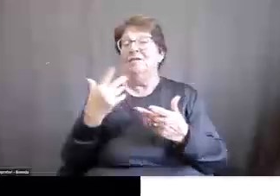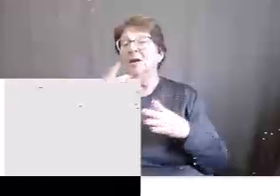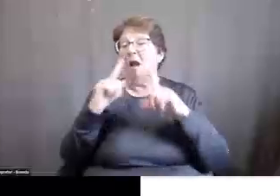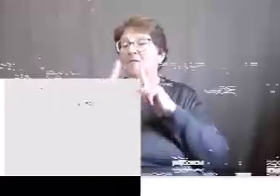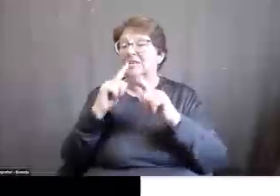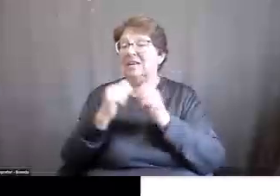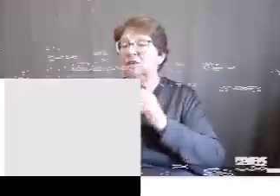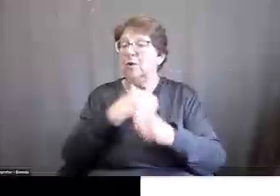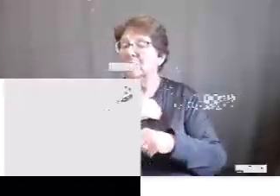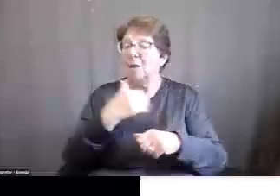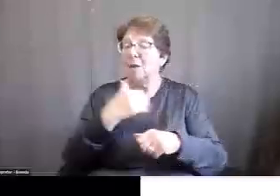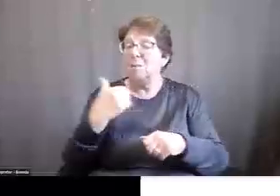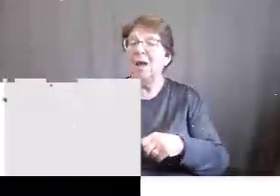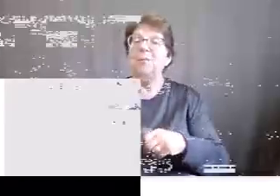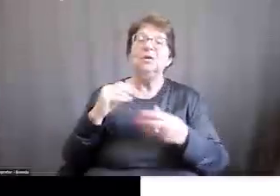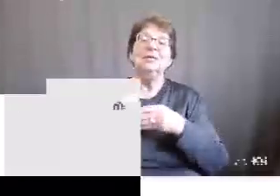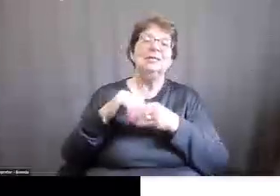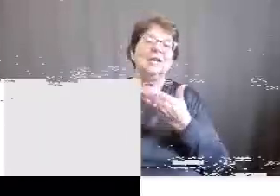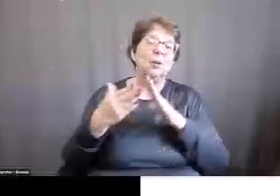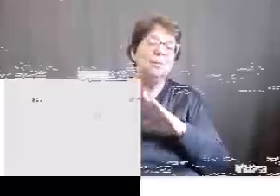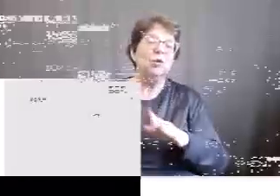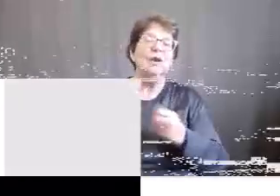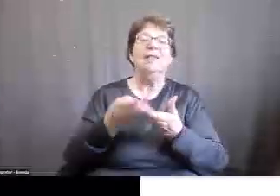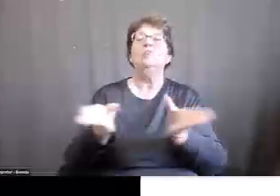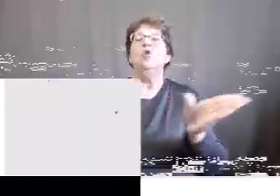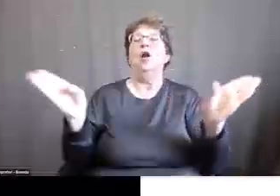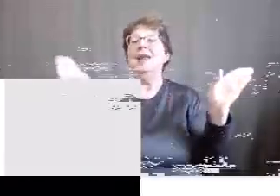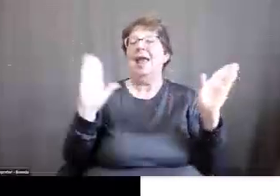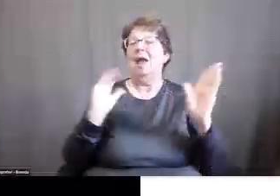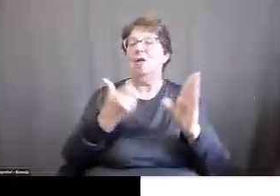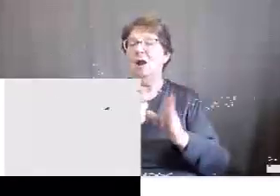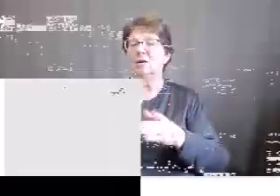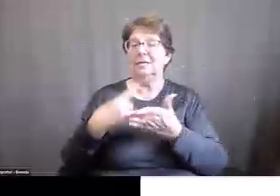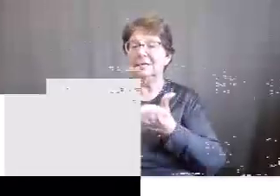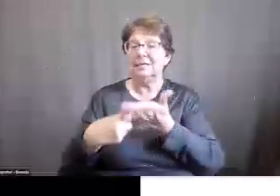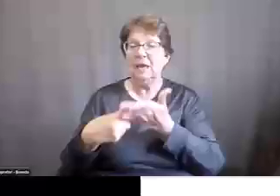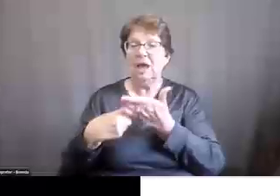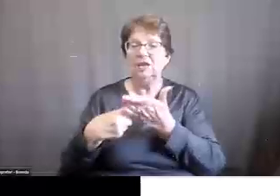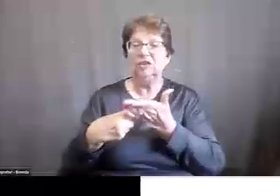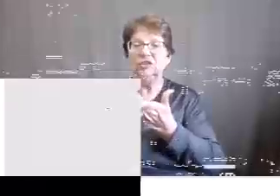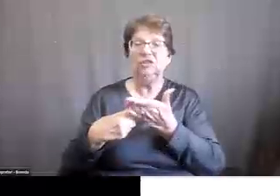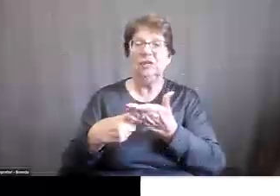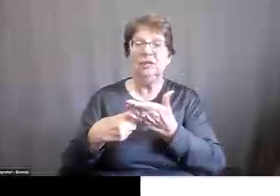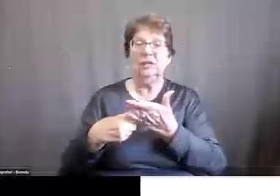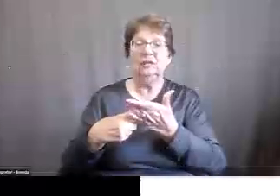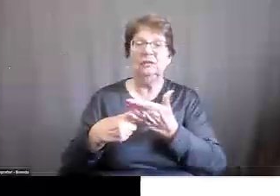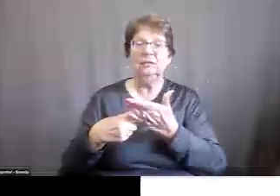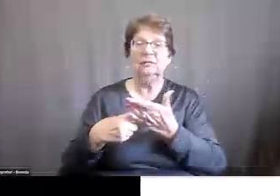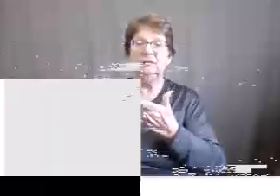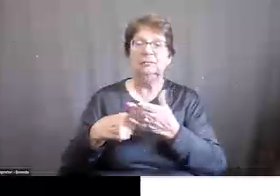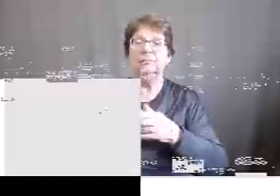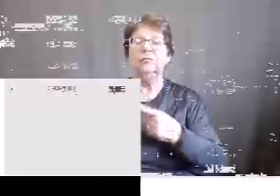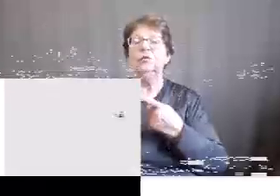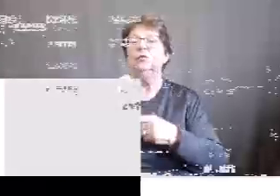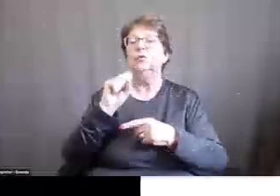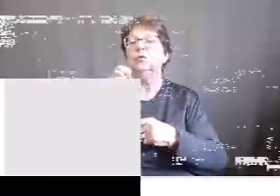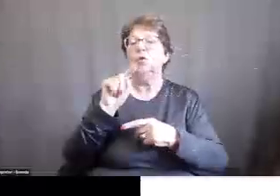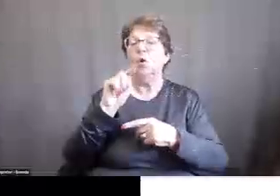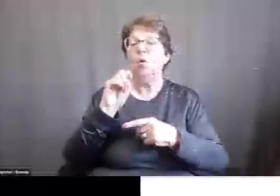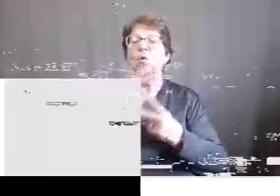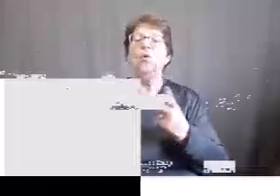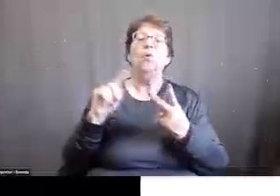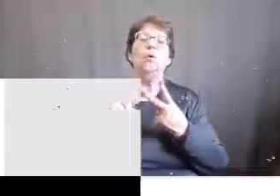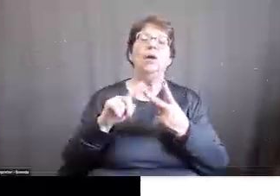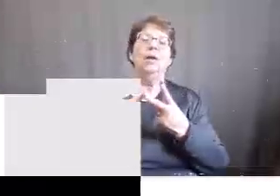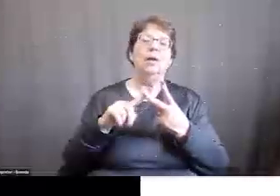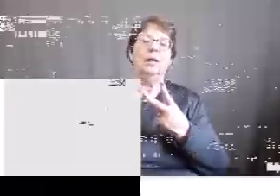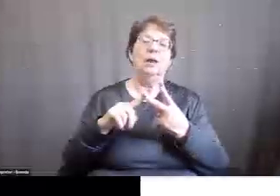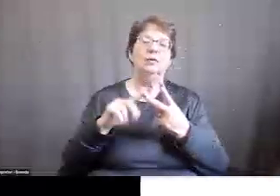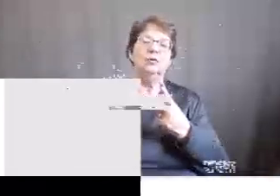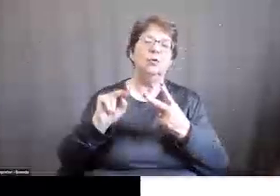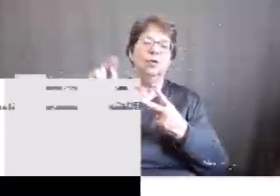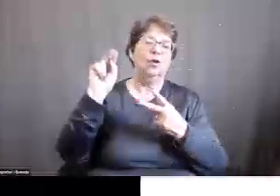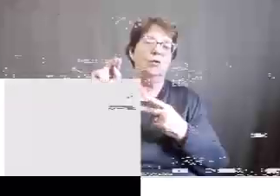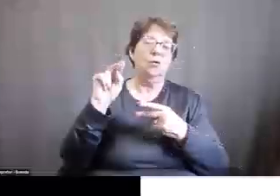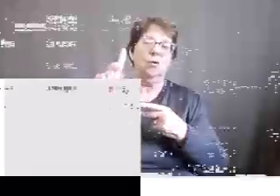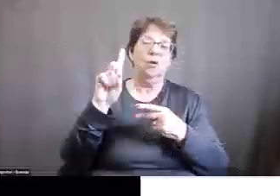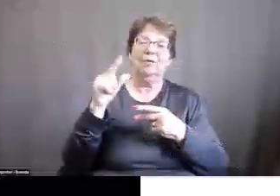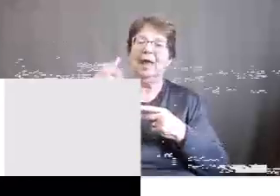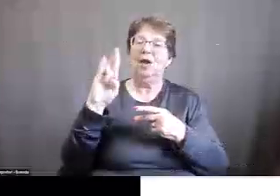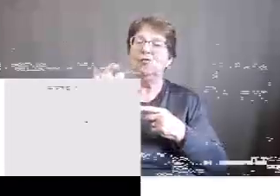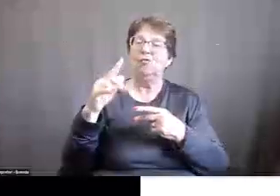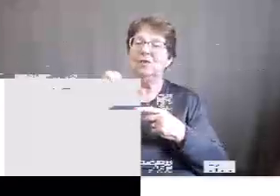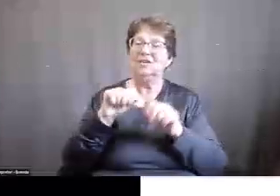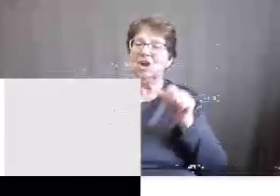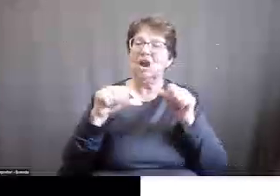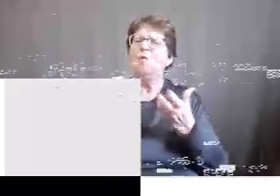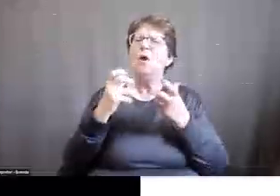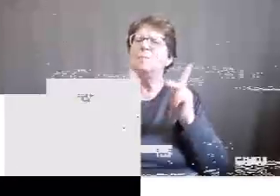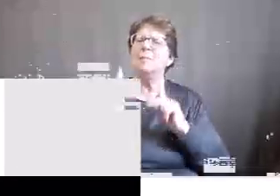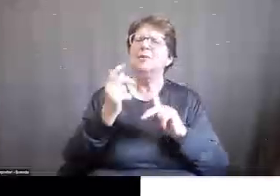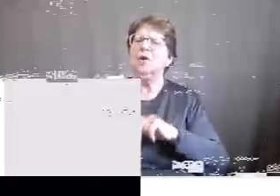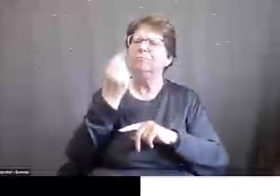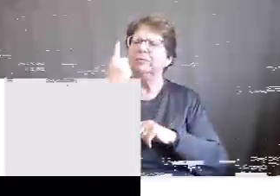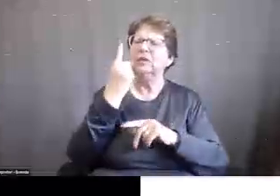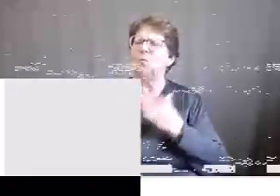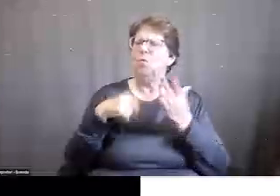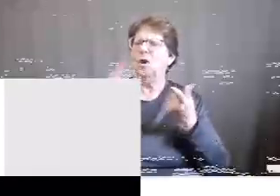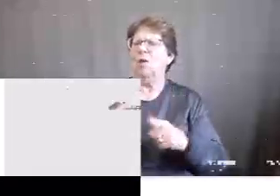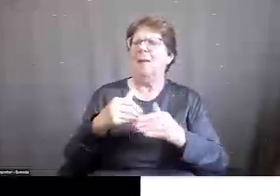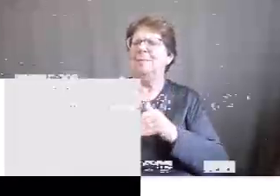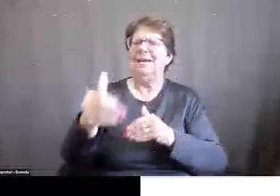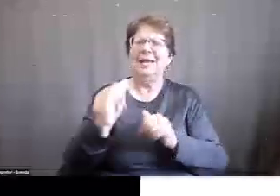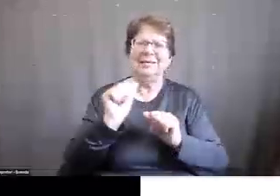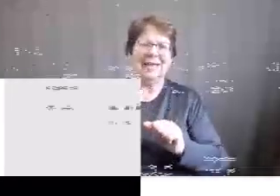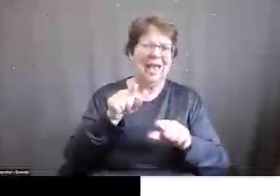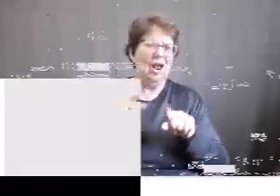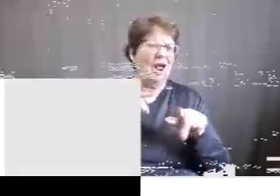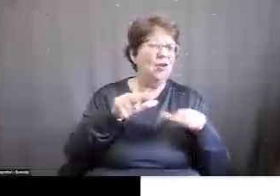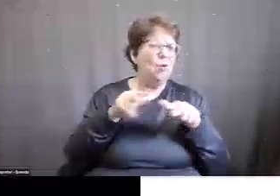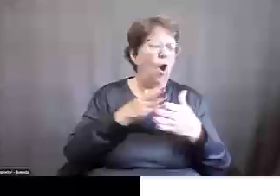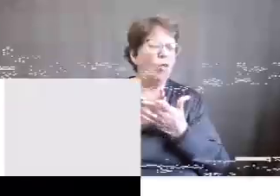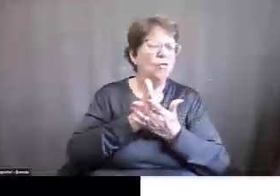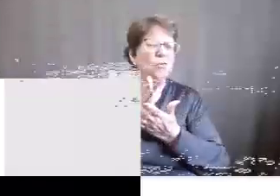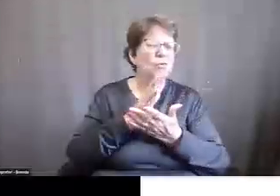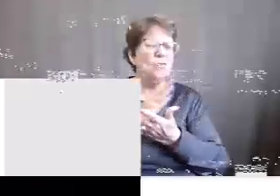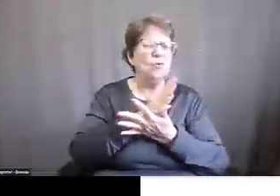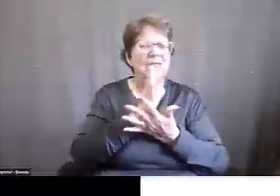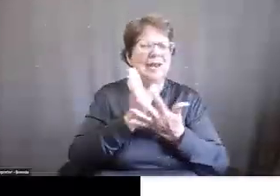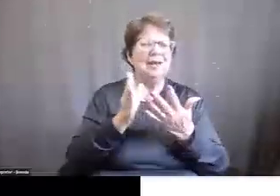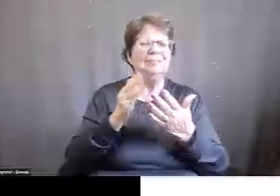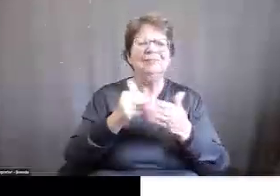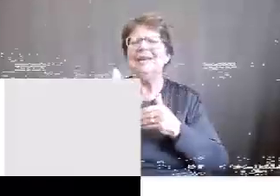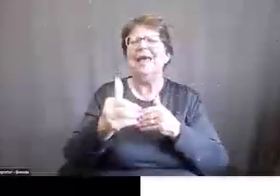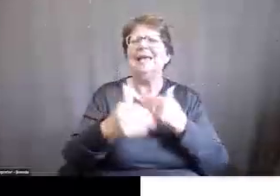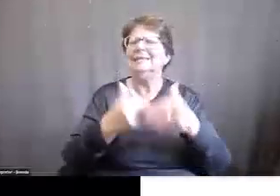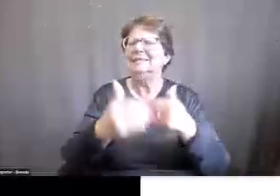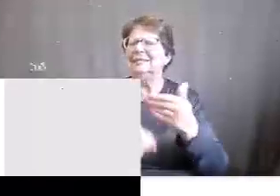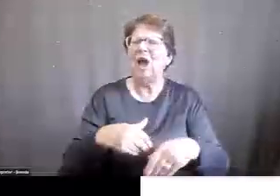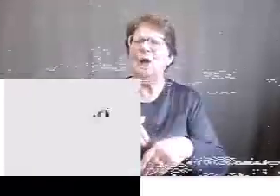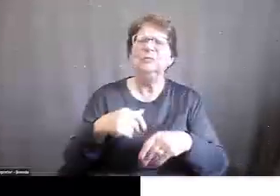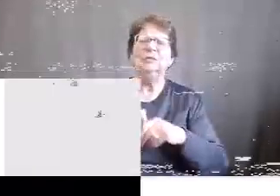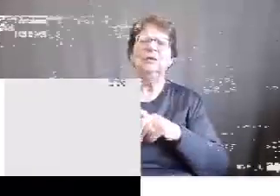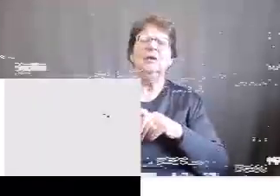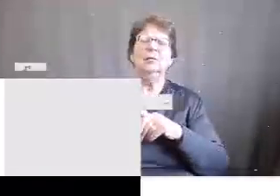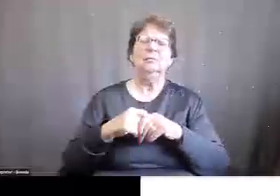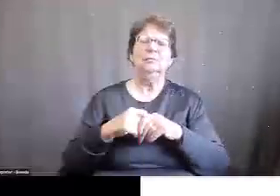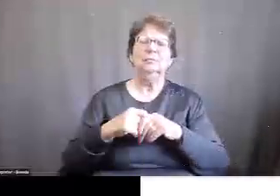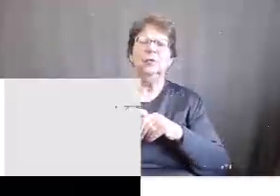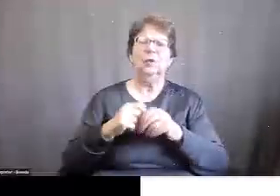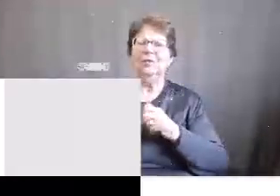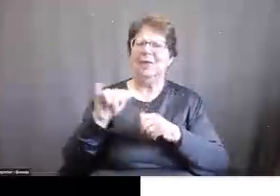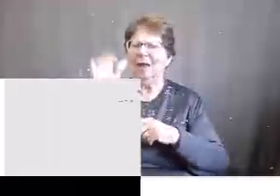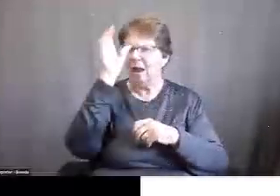Teresa Mosqueda: in community and broaden out our discussions to, excuse me, to Soto and to the, North Delridge area. I wanted folks to have a better understanding of what comes next. Could you walk us through what the next steps are in terms of daylighting this, concept to members of the community?